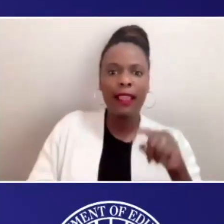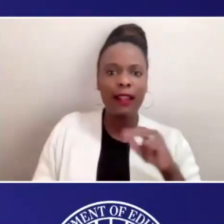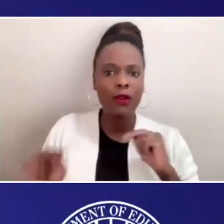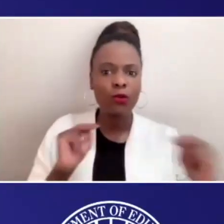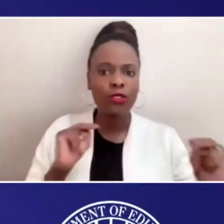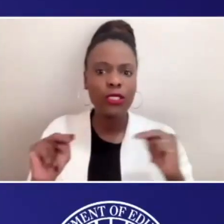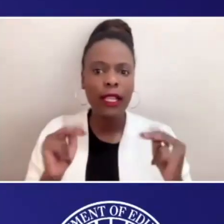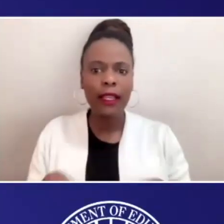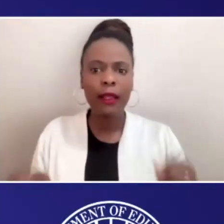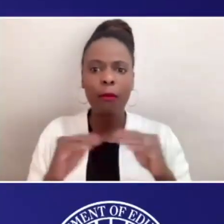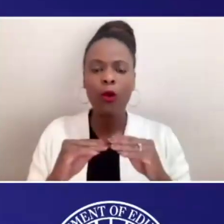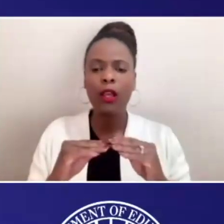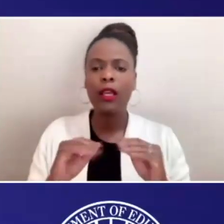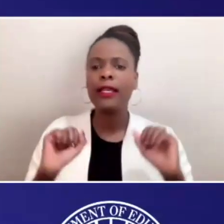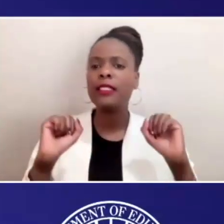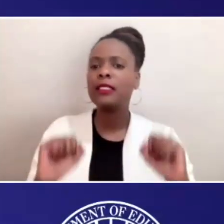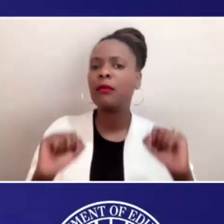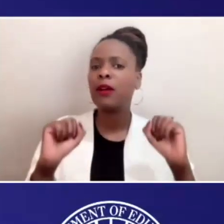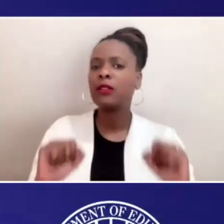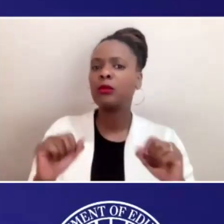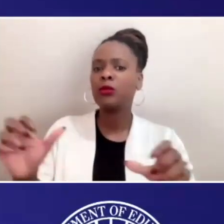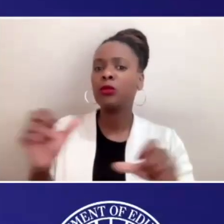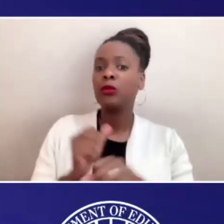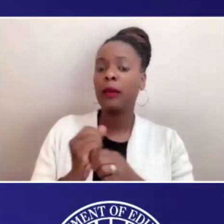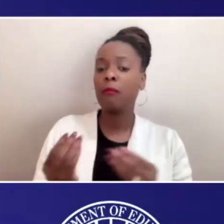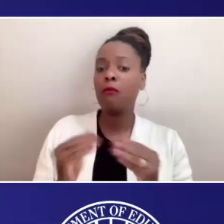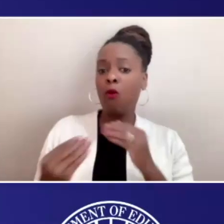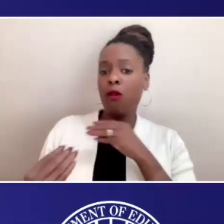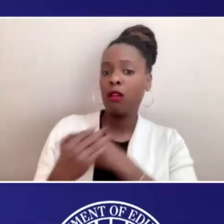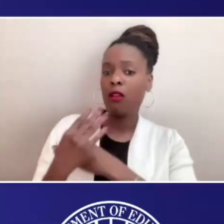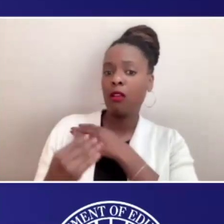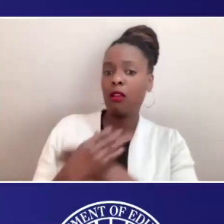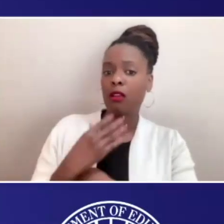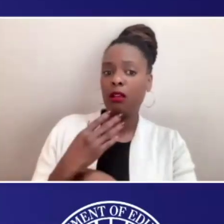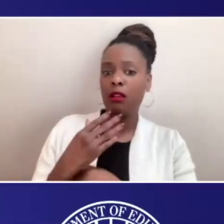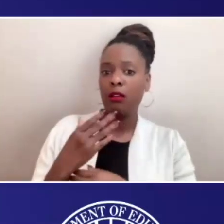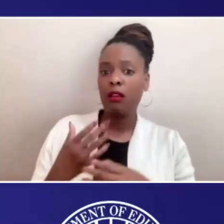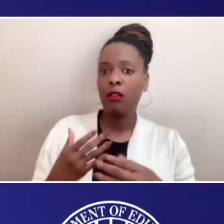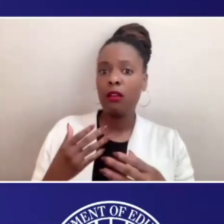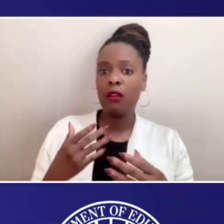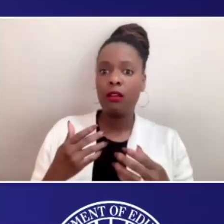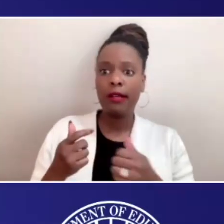Is it possible to get further guidance through the chain on the proposed --